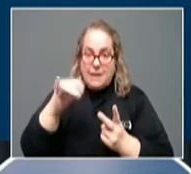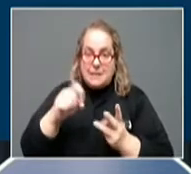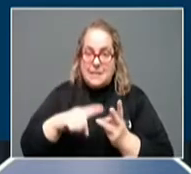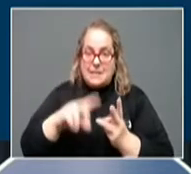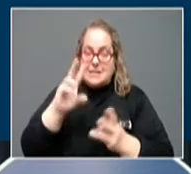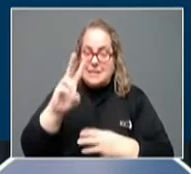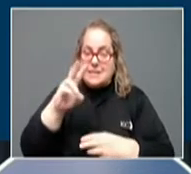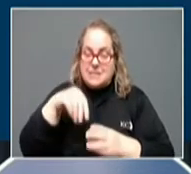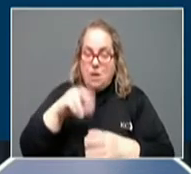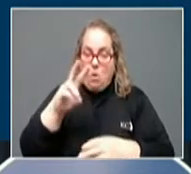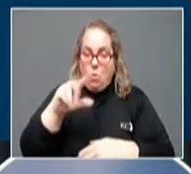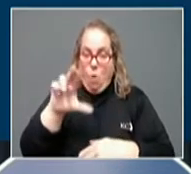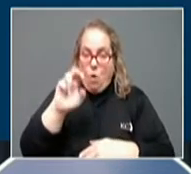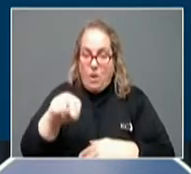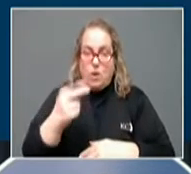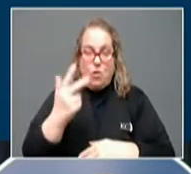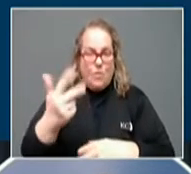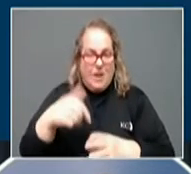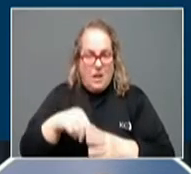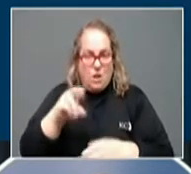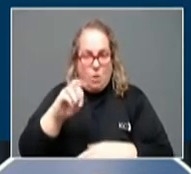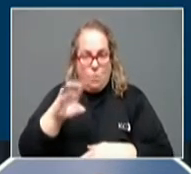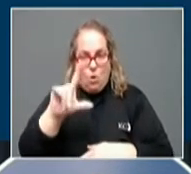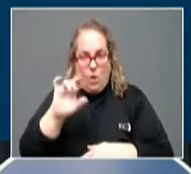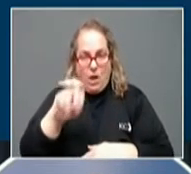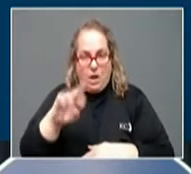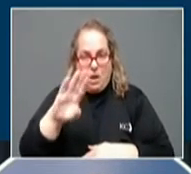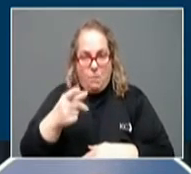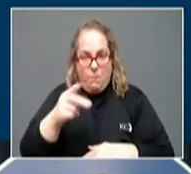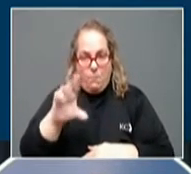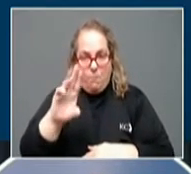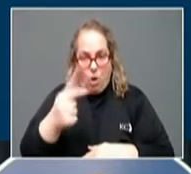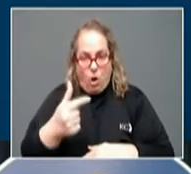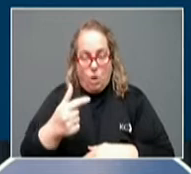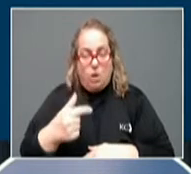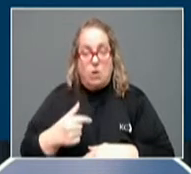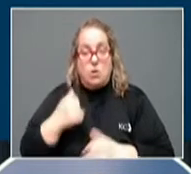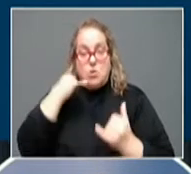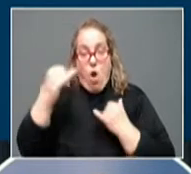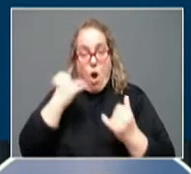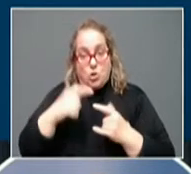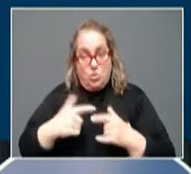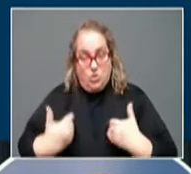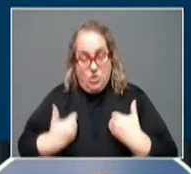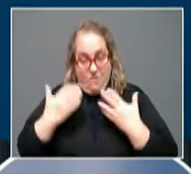Muhlenberg calls to survivors continue. But our biggest challenge is people not